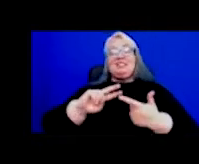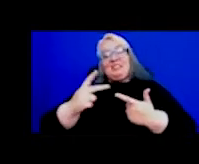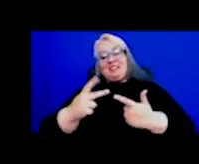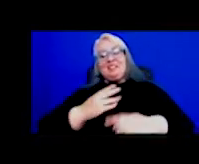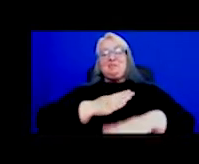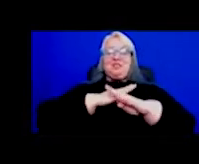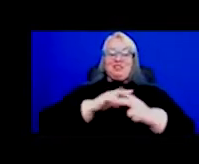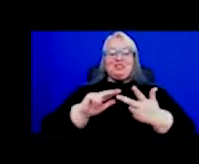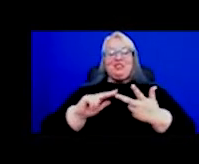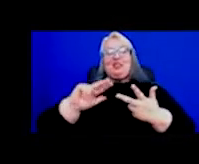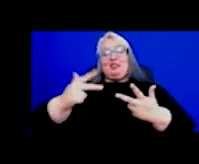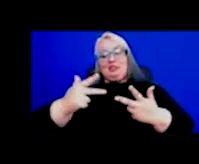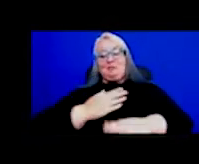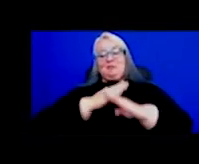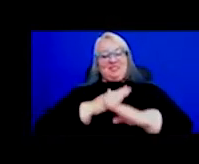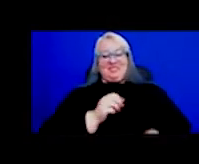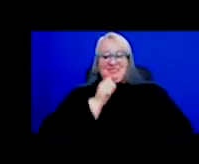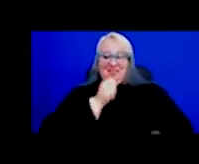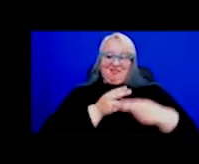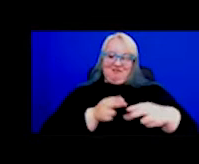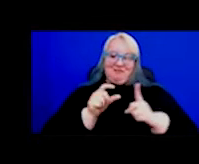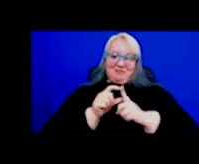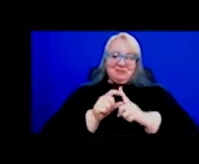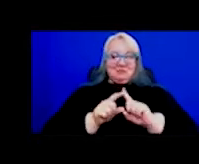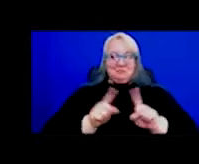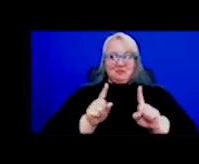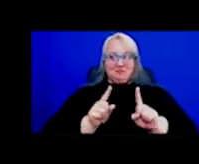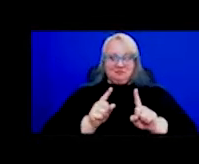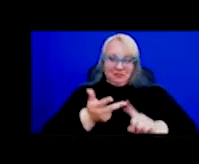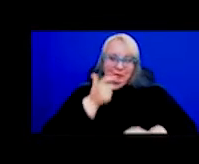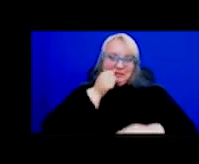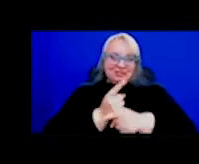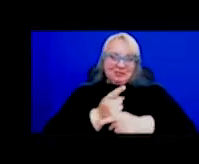sisters to work effectively, but I think in our current system we don't spend nearly enough time